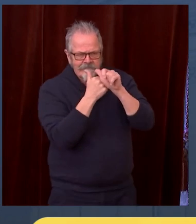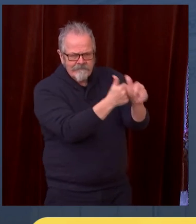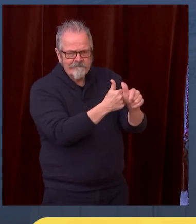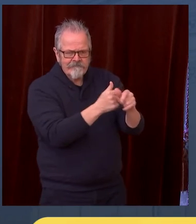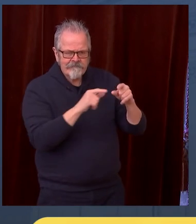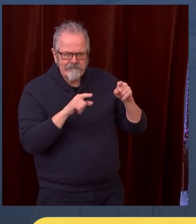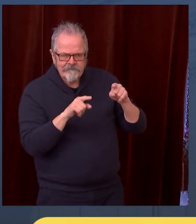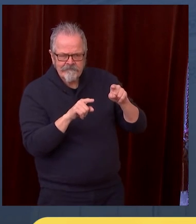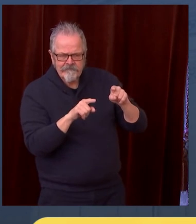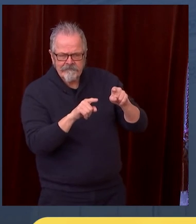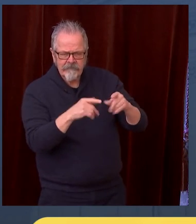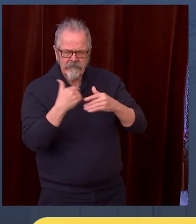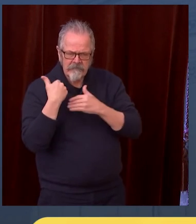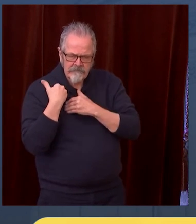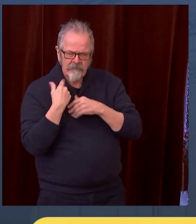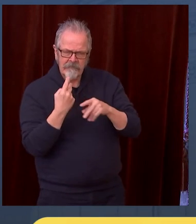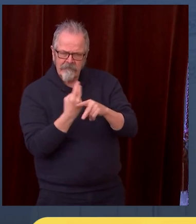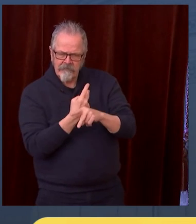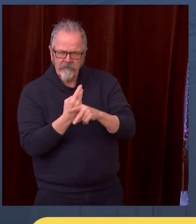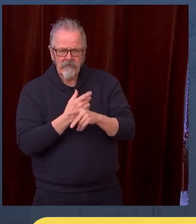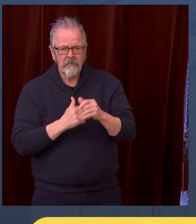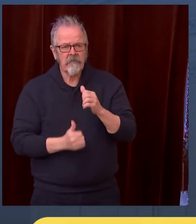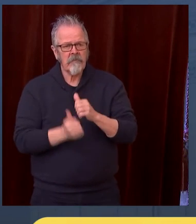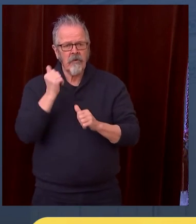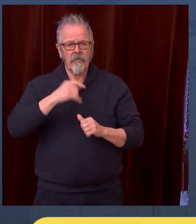And most Washingtonians have got vaccinated as well.